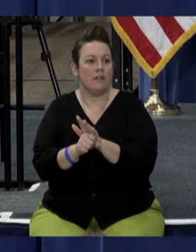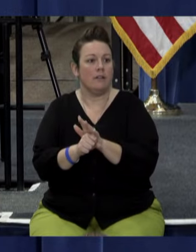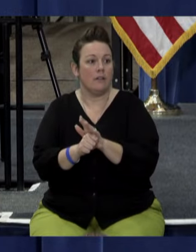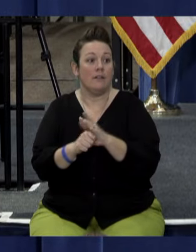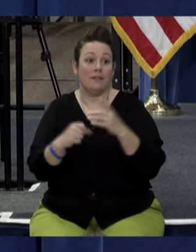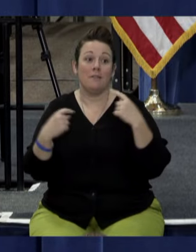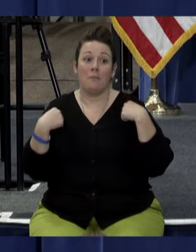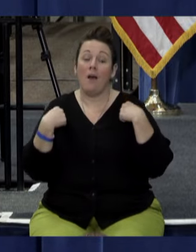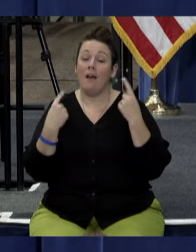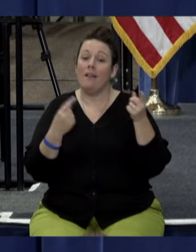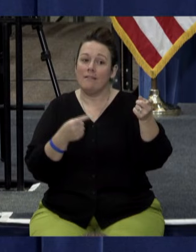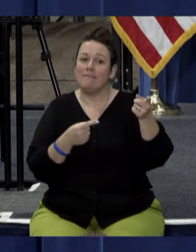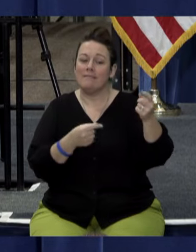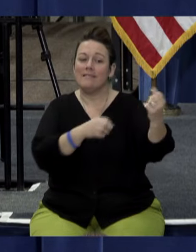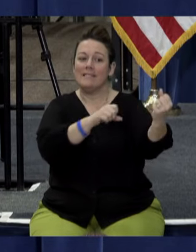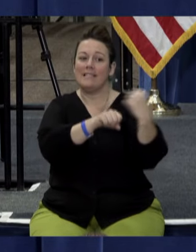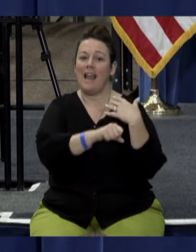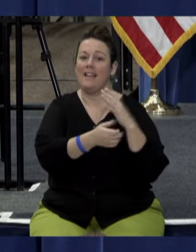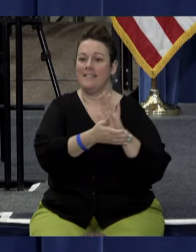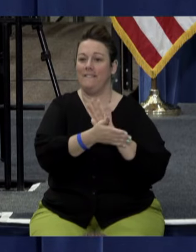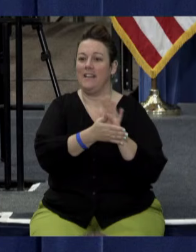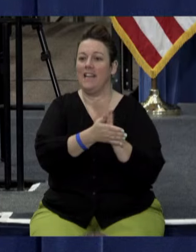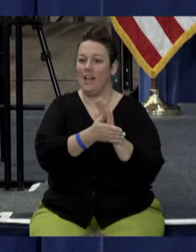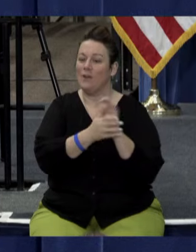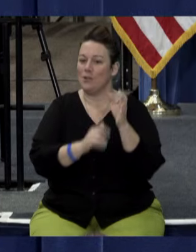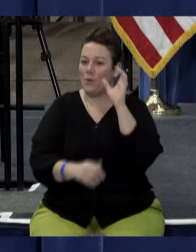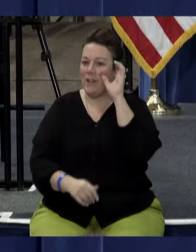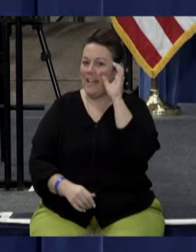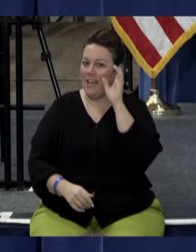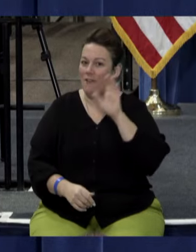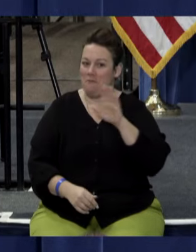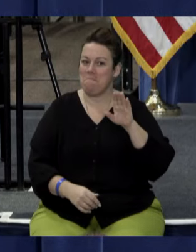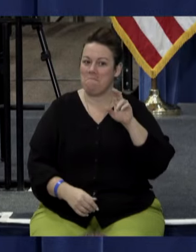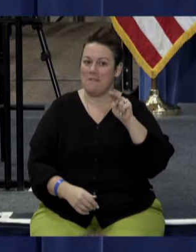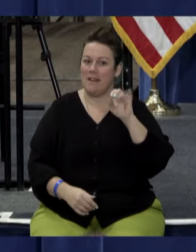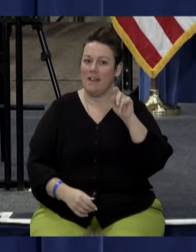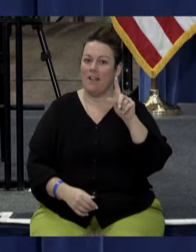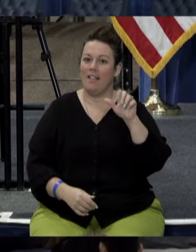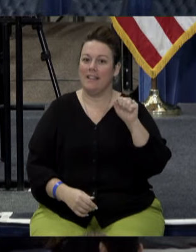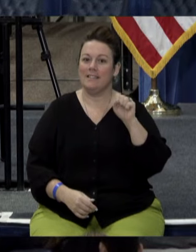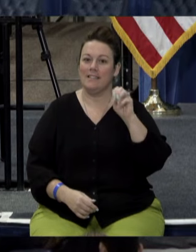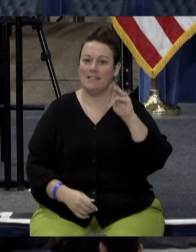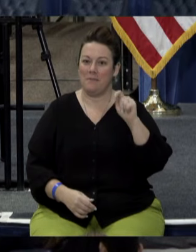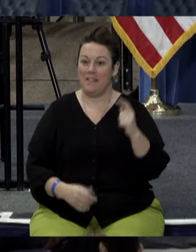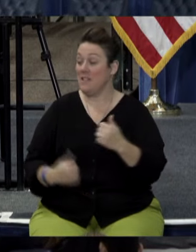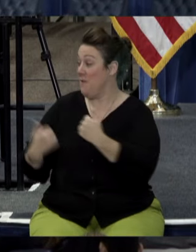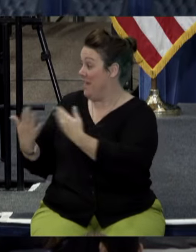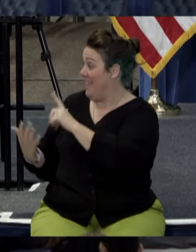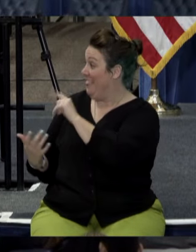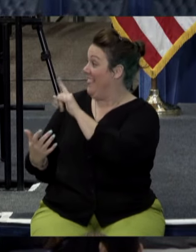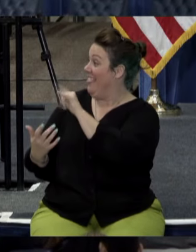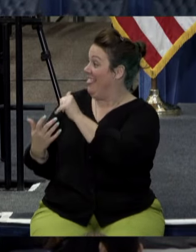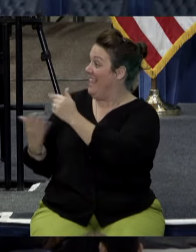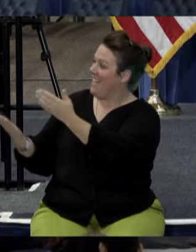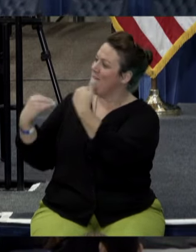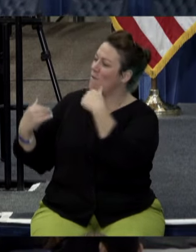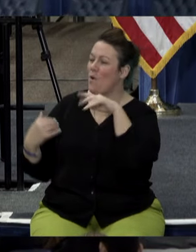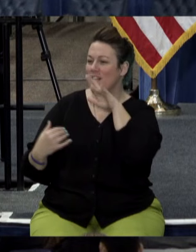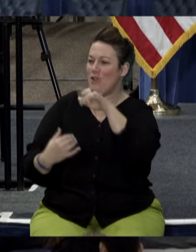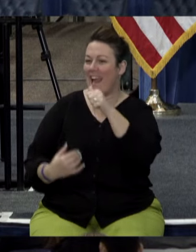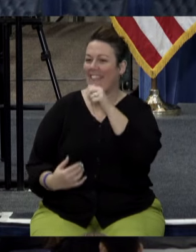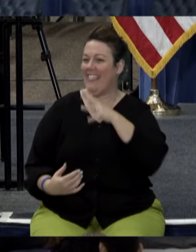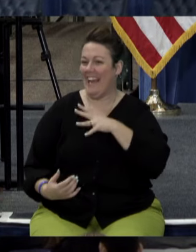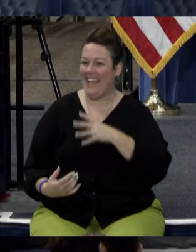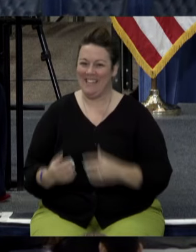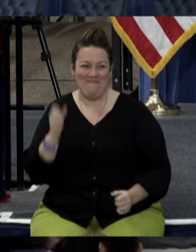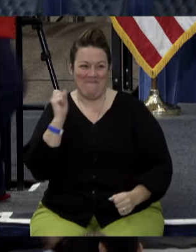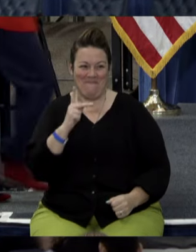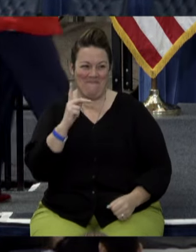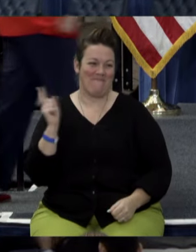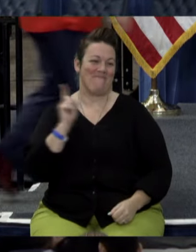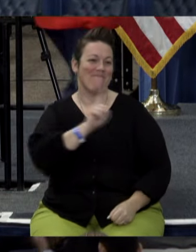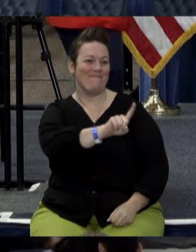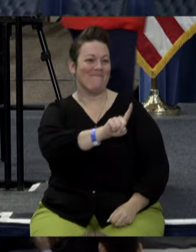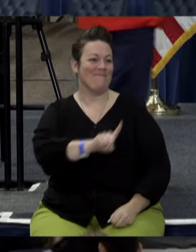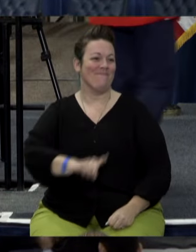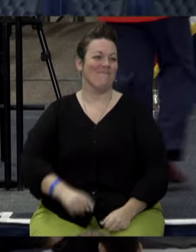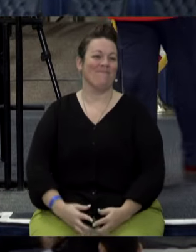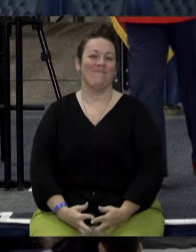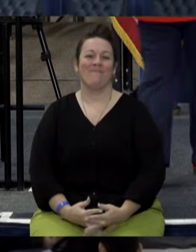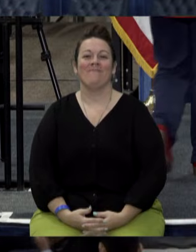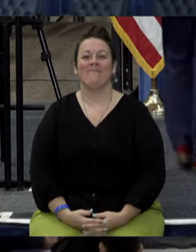a video so you will get to hear from Nicholas Smith. So Lily, come forward, dragon lady.